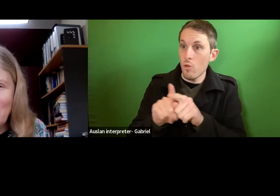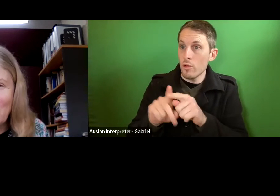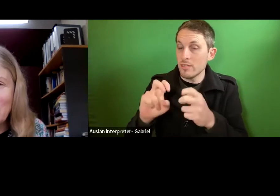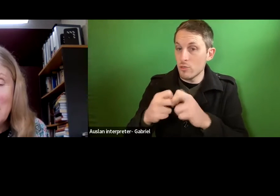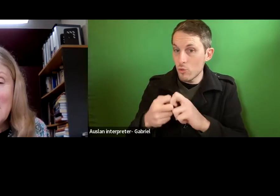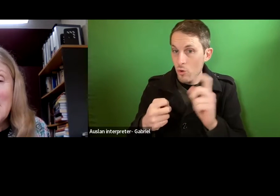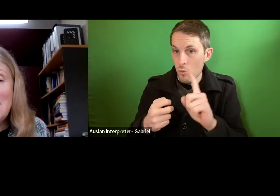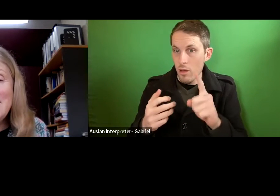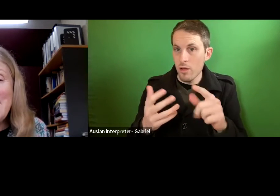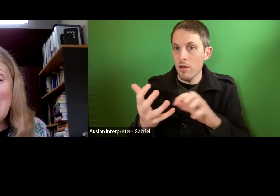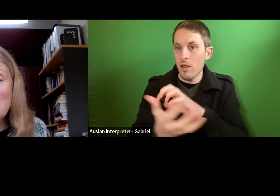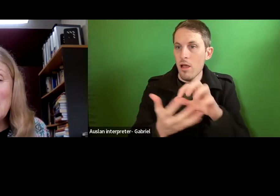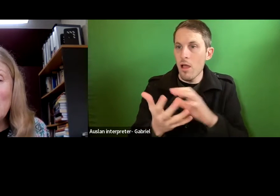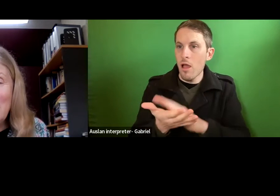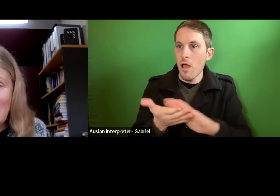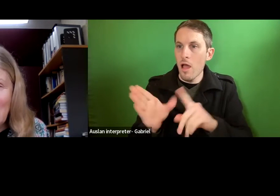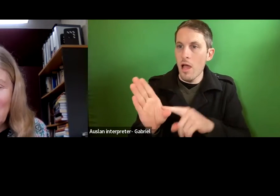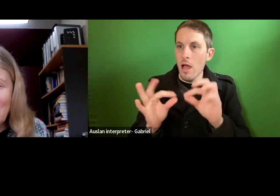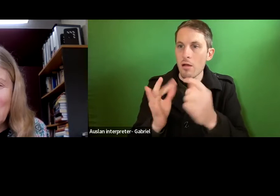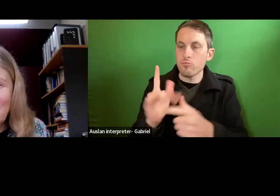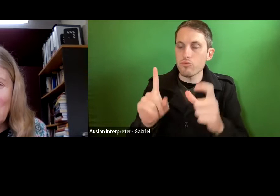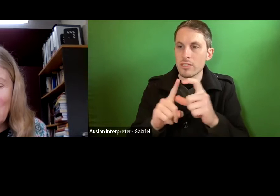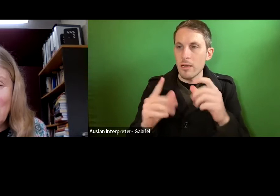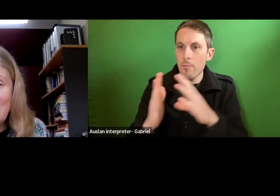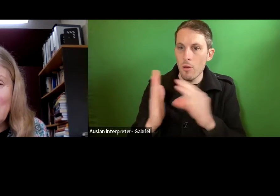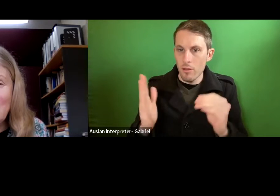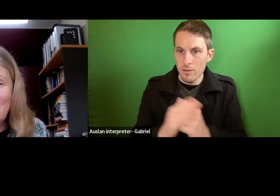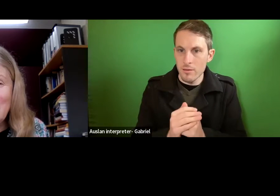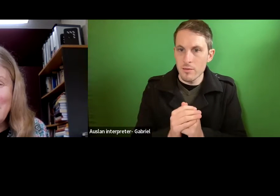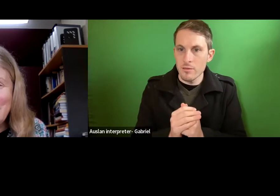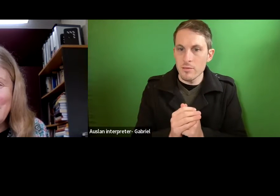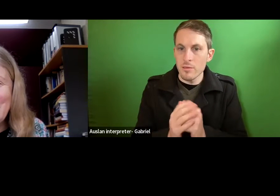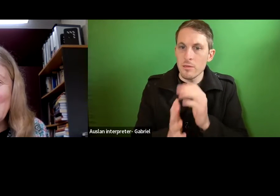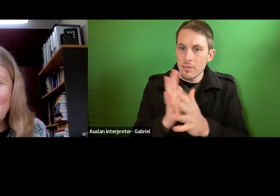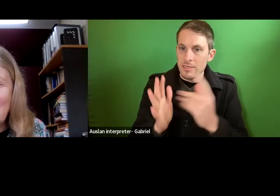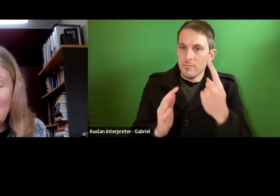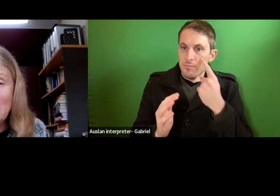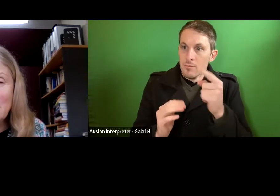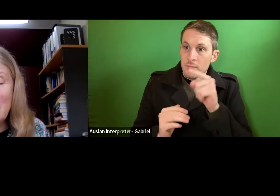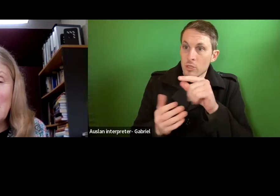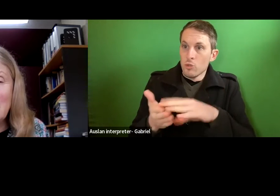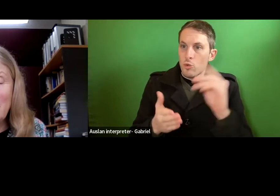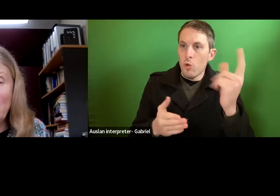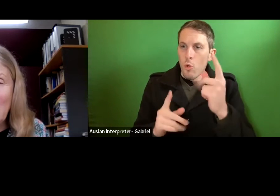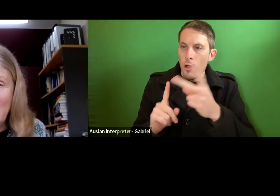model. It is actually looking at those students who seem to persistently struggle and therefore